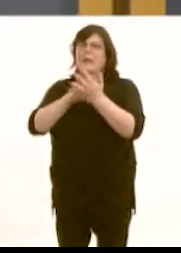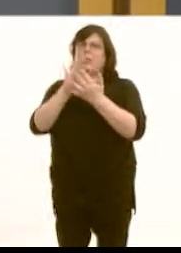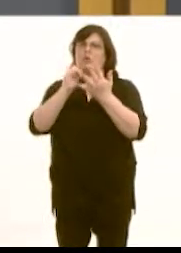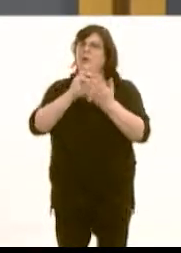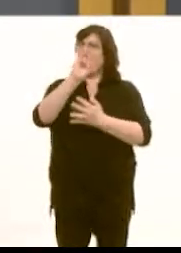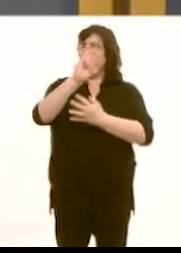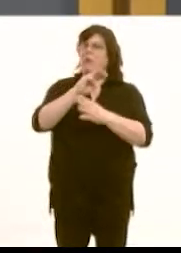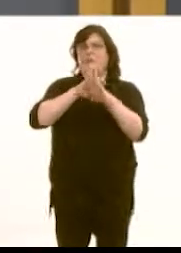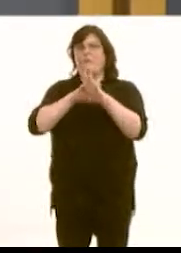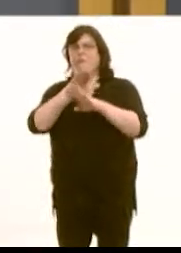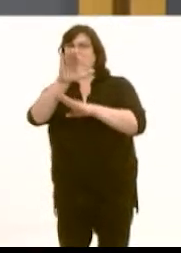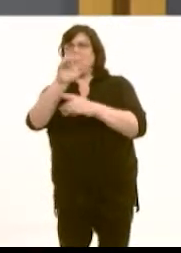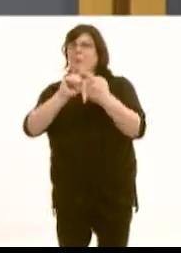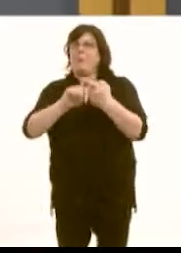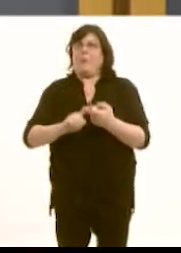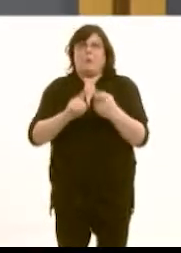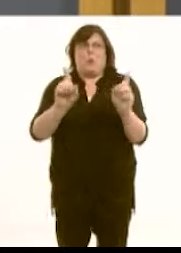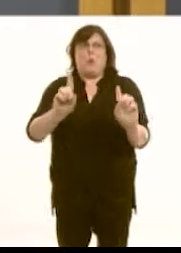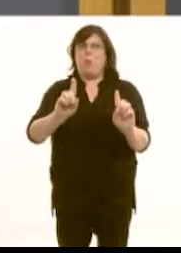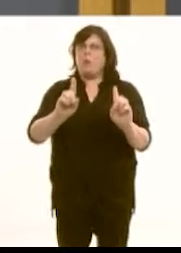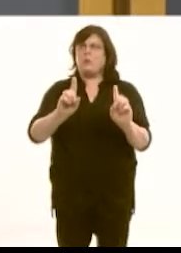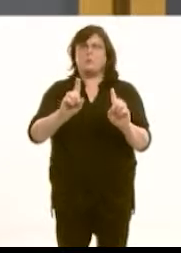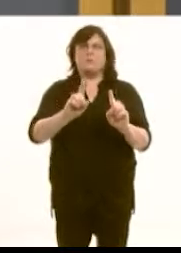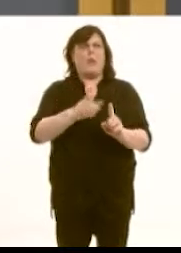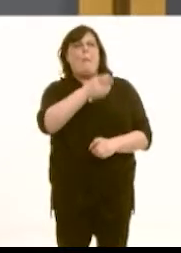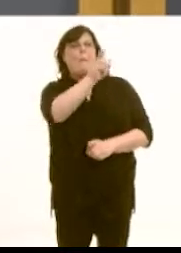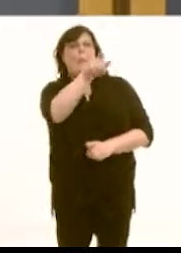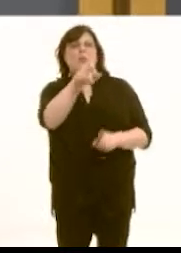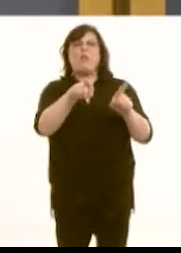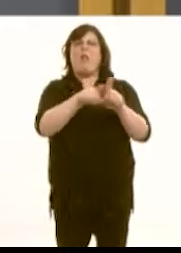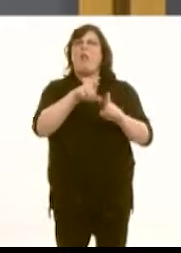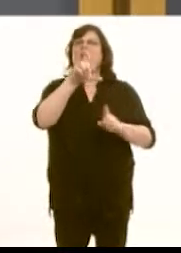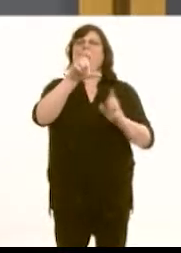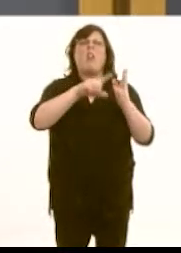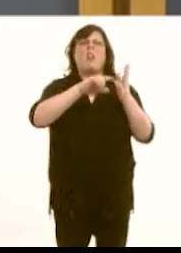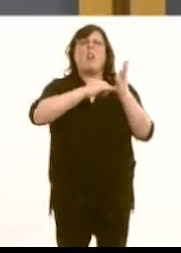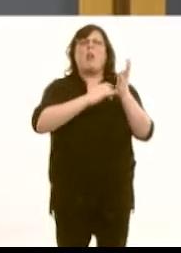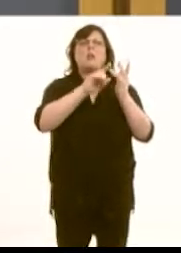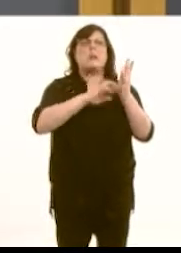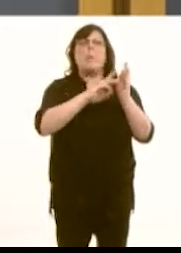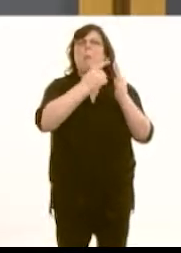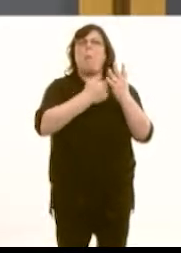is dependent, not on treating patients as customers or shopping around or creating internal